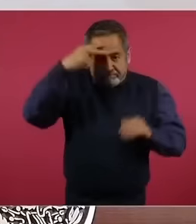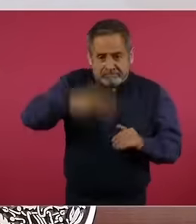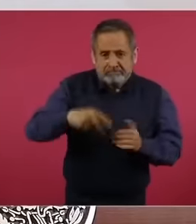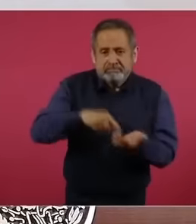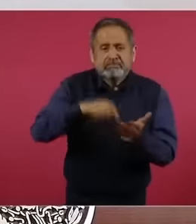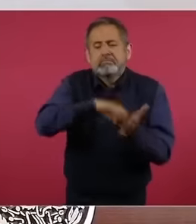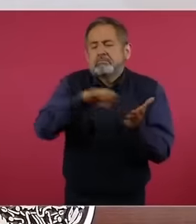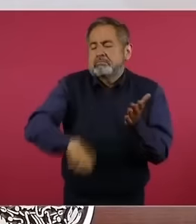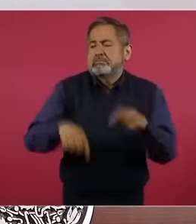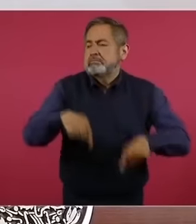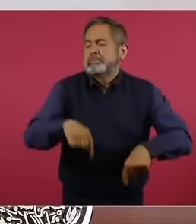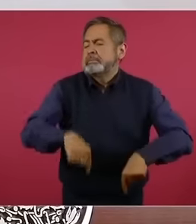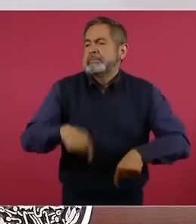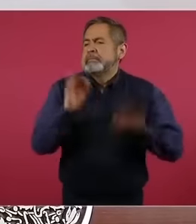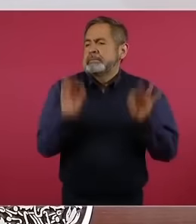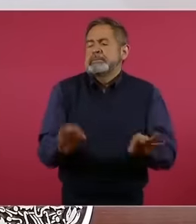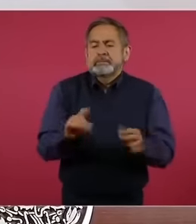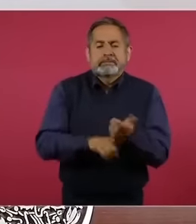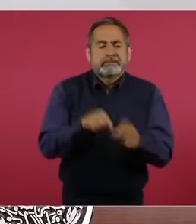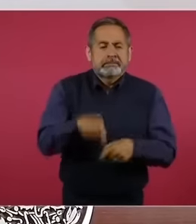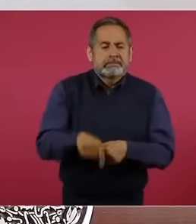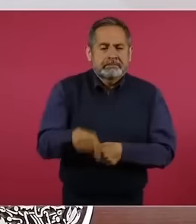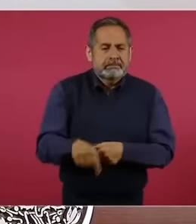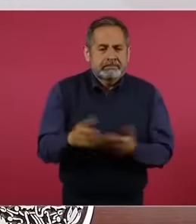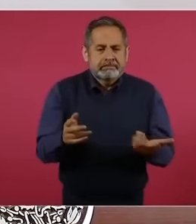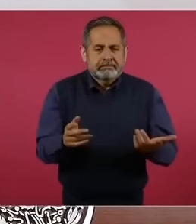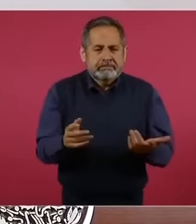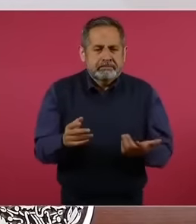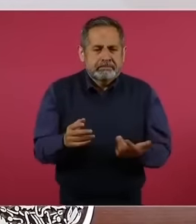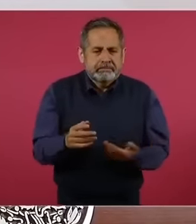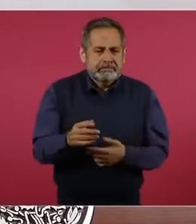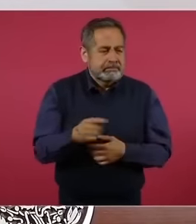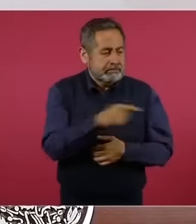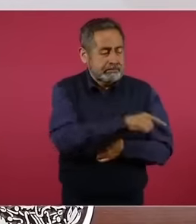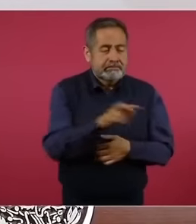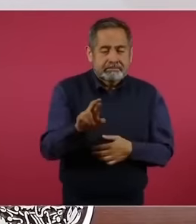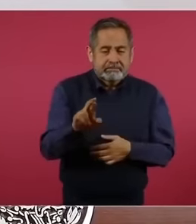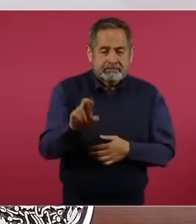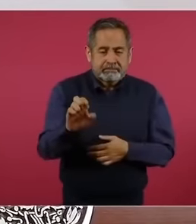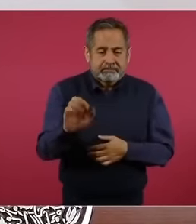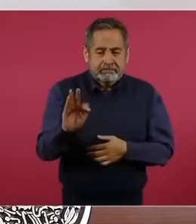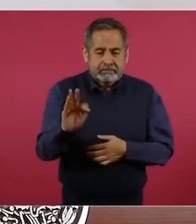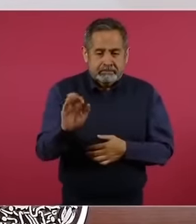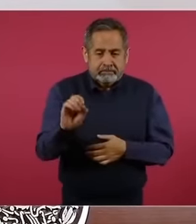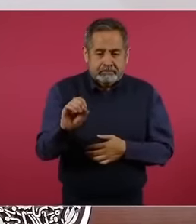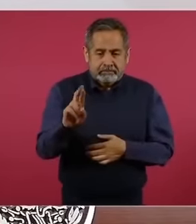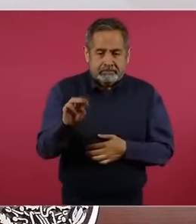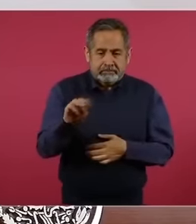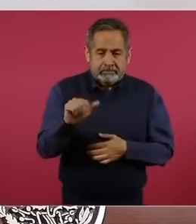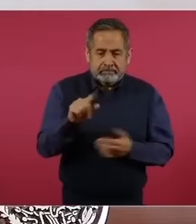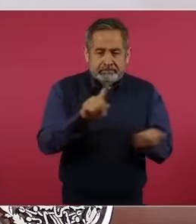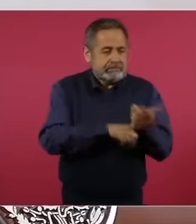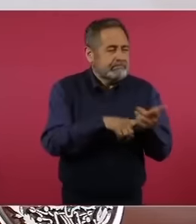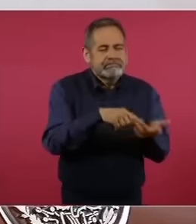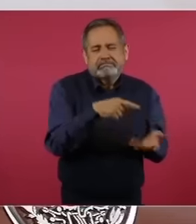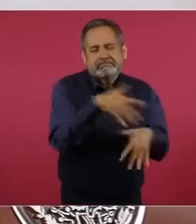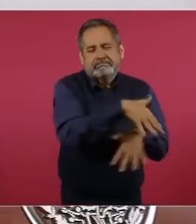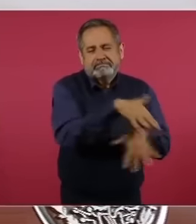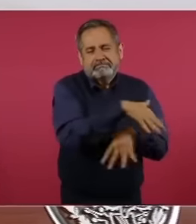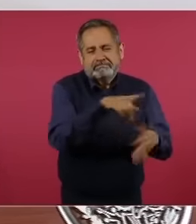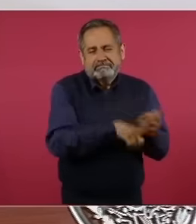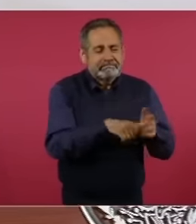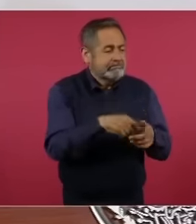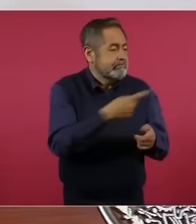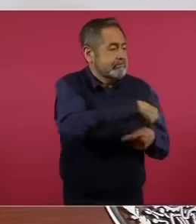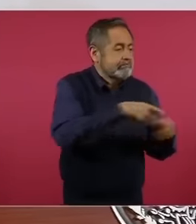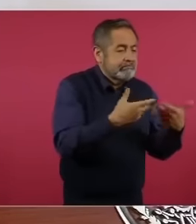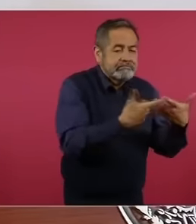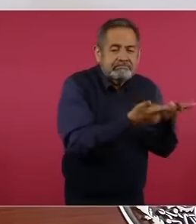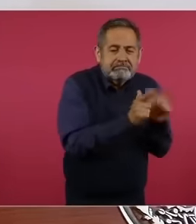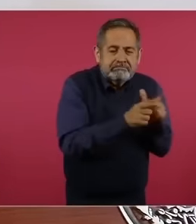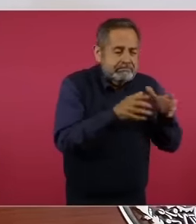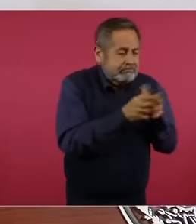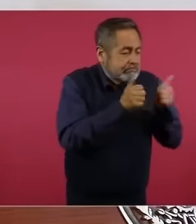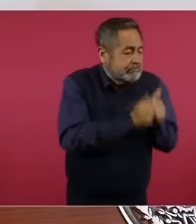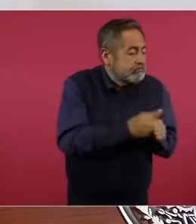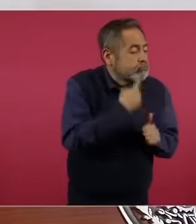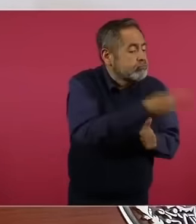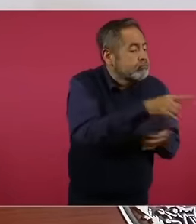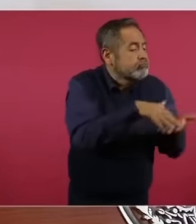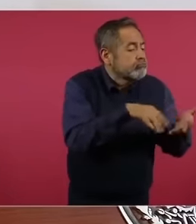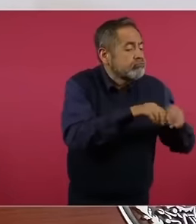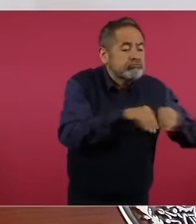of El Reforma, which is a bulletin of Mexican conservatism, the New York